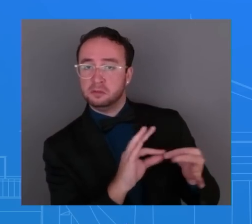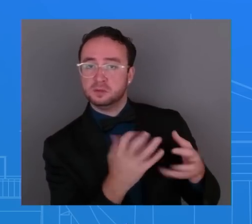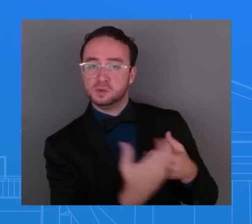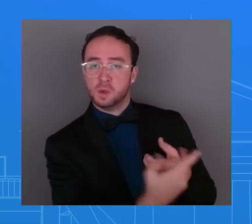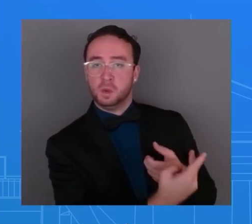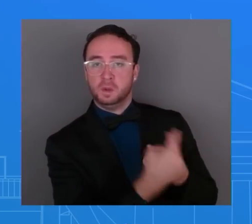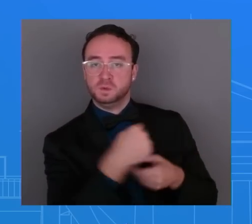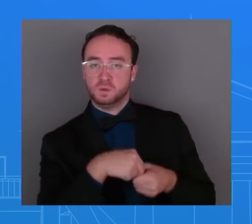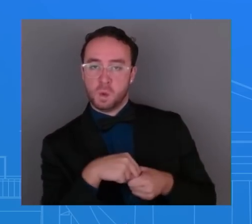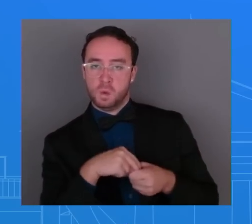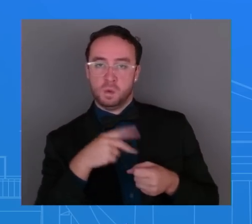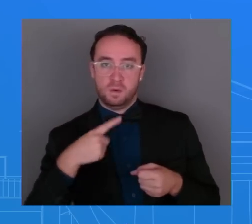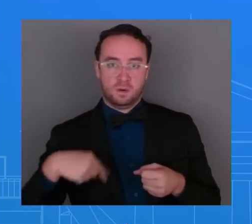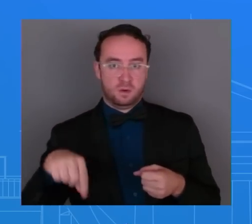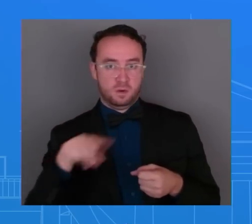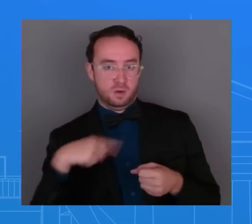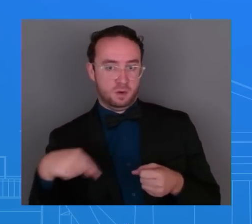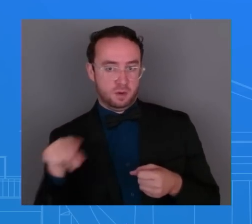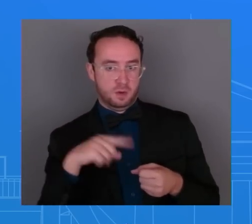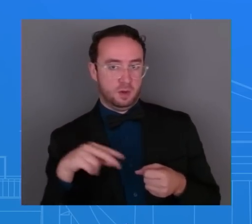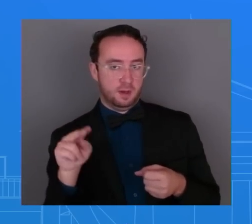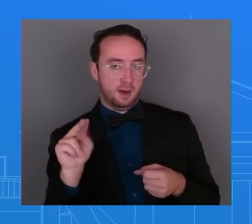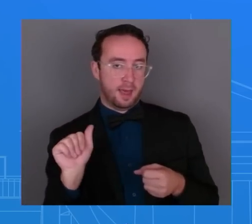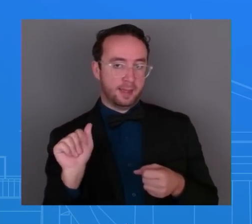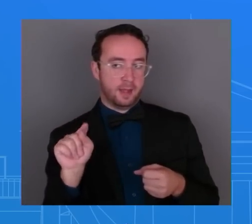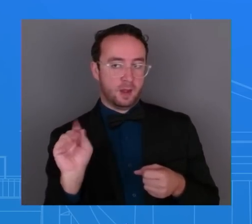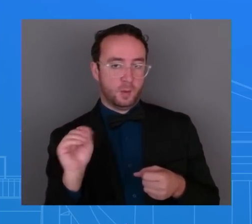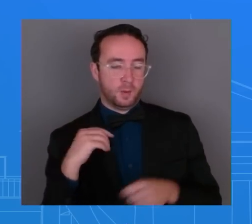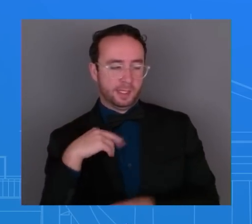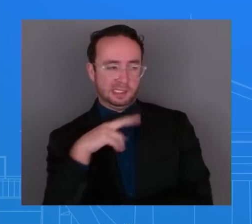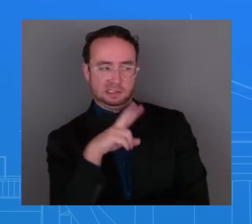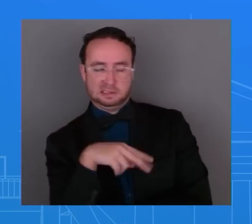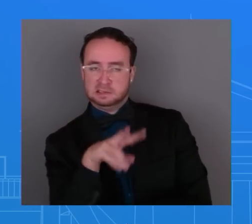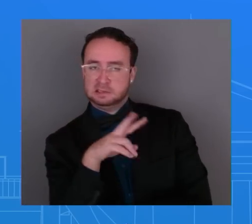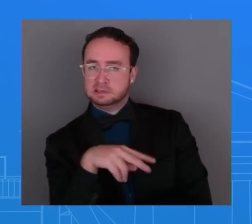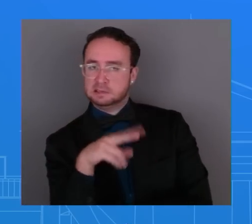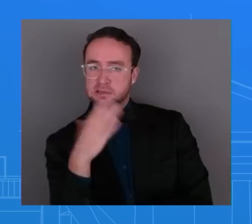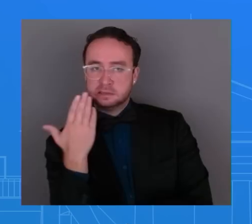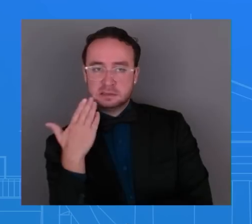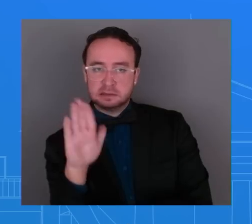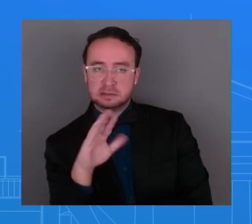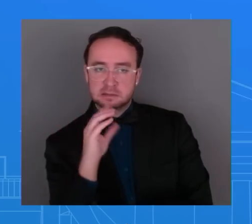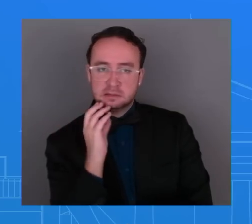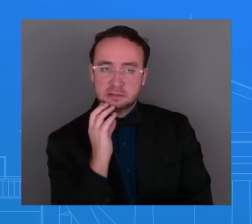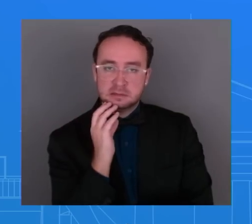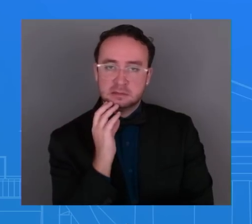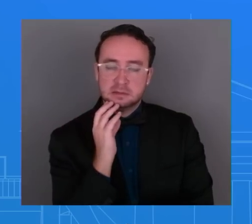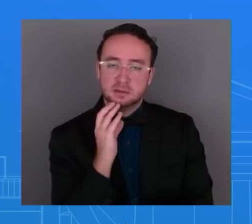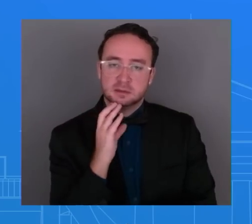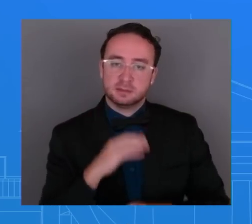that the U.S. has offered Maduro and his close allies an amnesty in ca- --